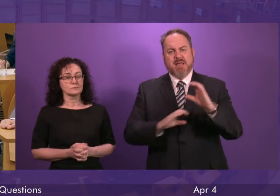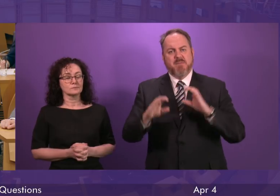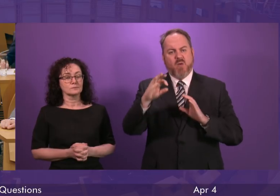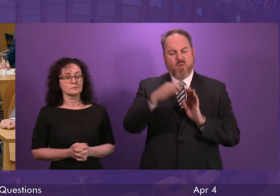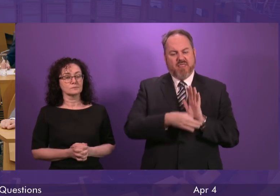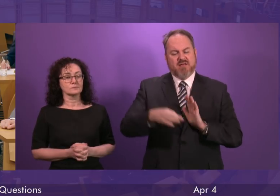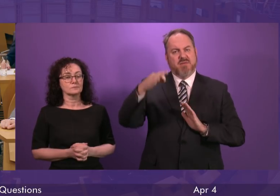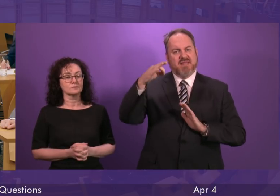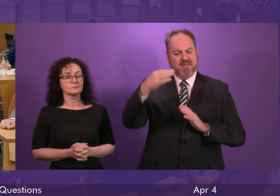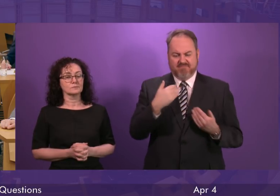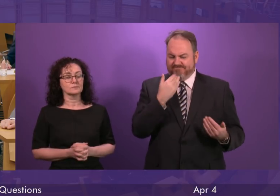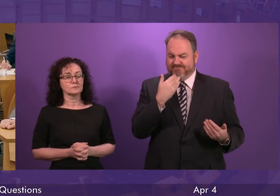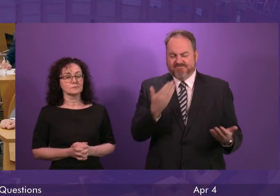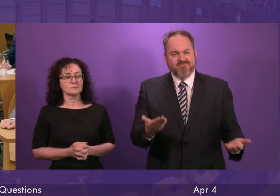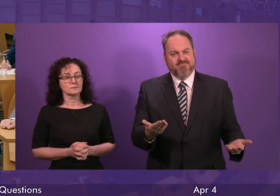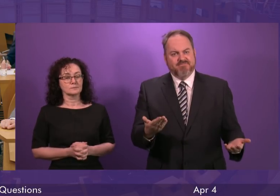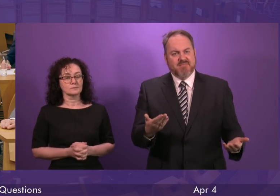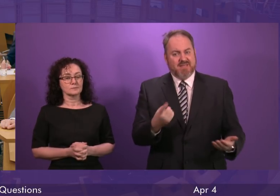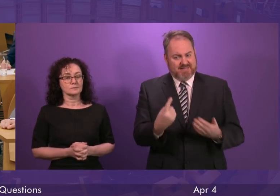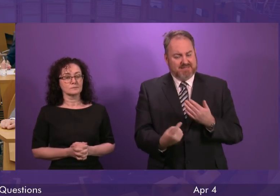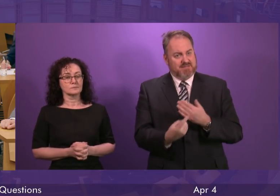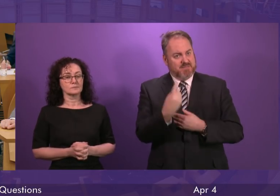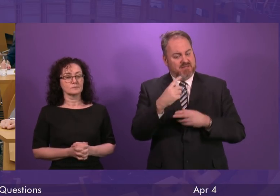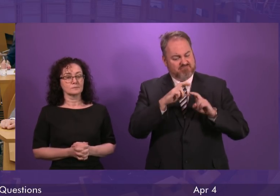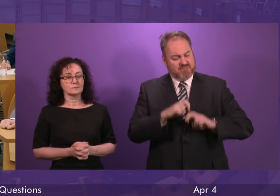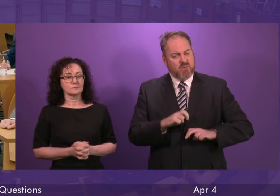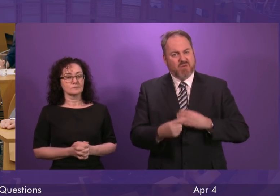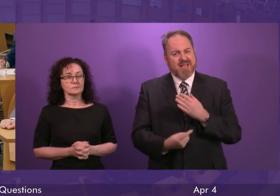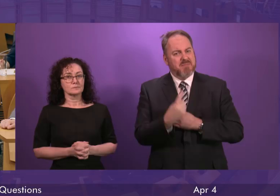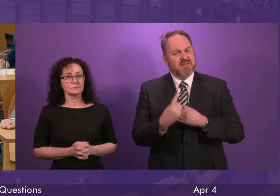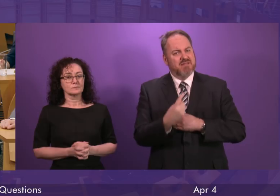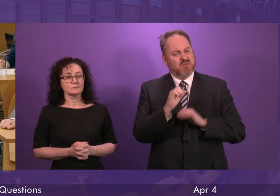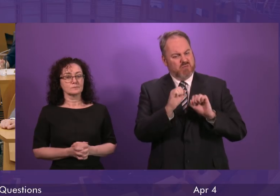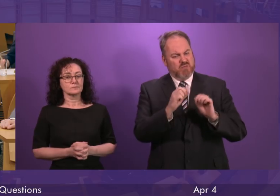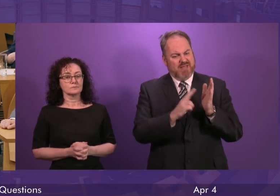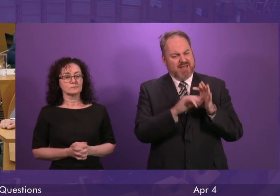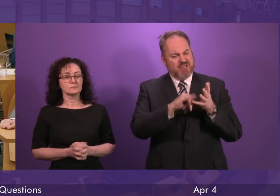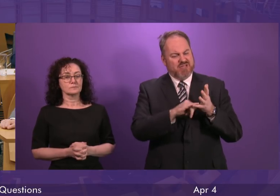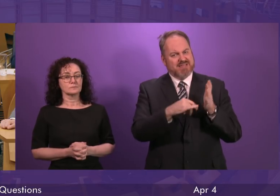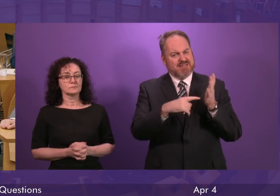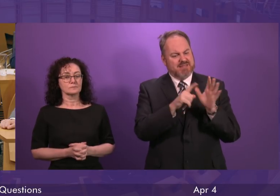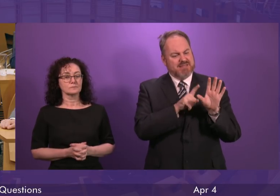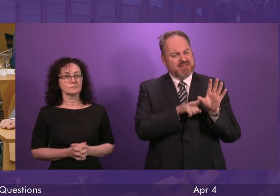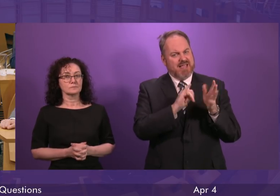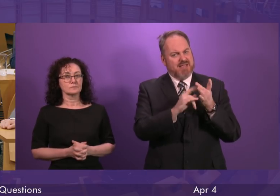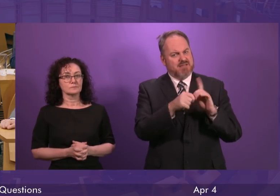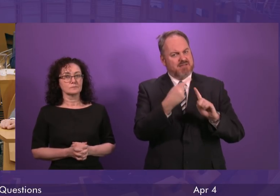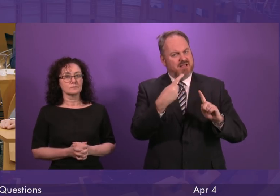The issue was raised in the findings of the recent Healthcare Improvement Scotland report, “Clinical Management of Breast Cancer in NHS Tayside”. Just as important, it was